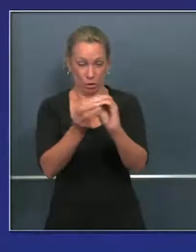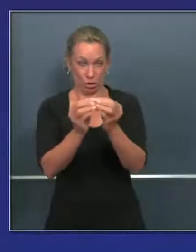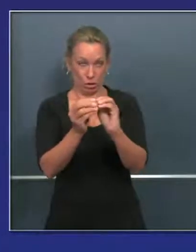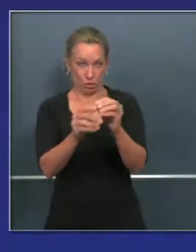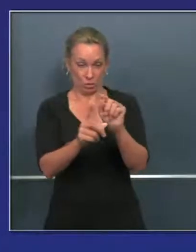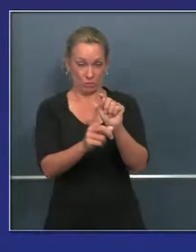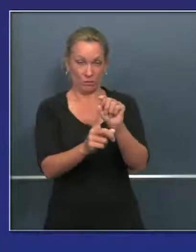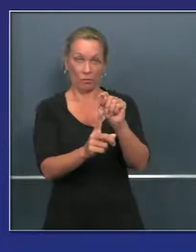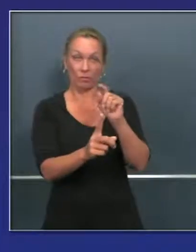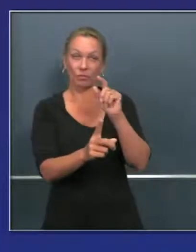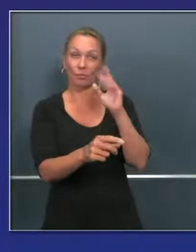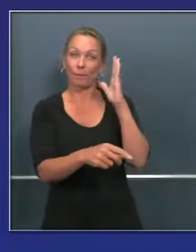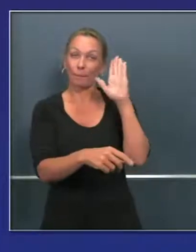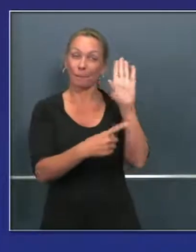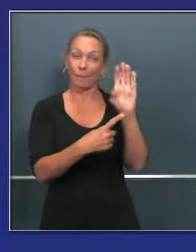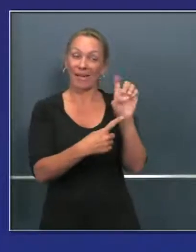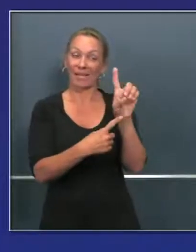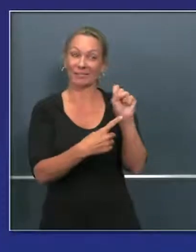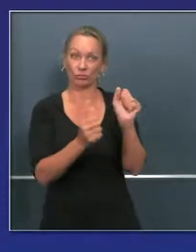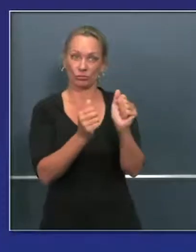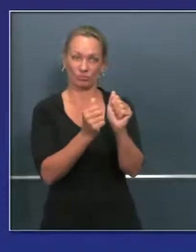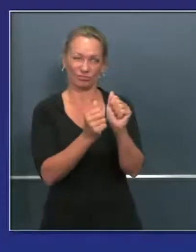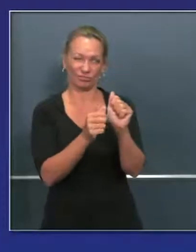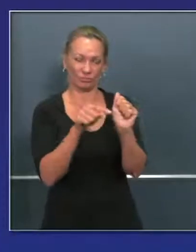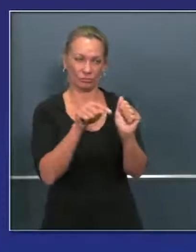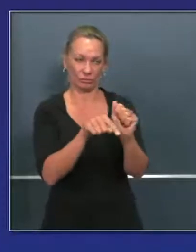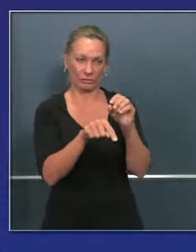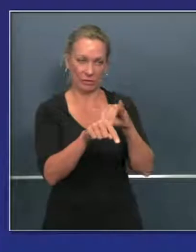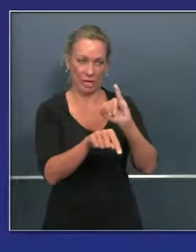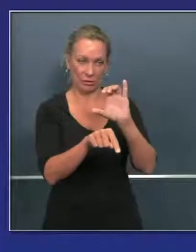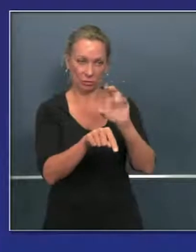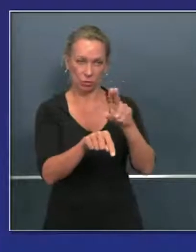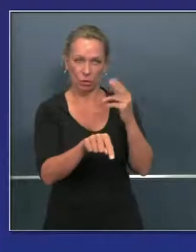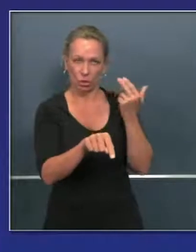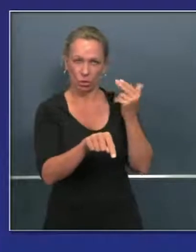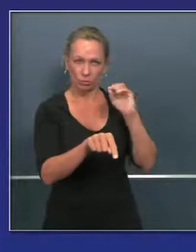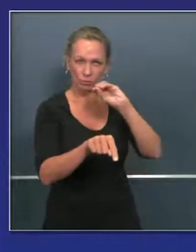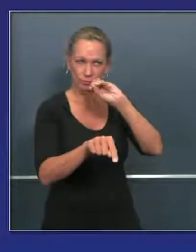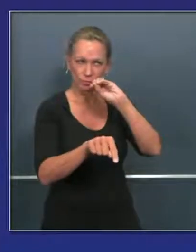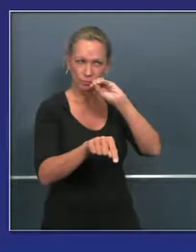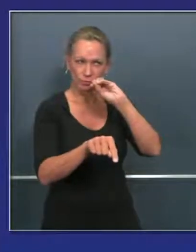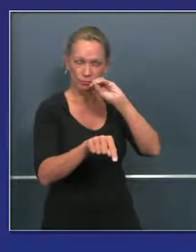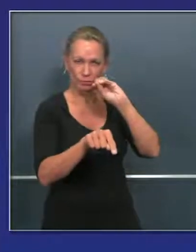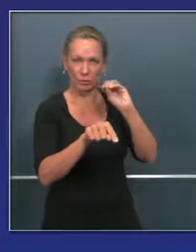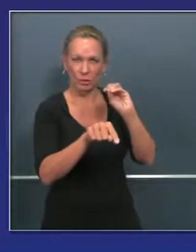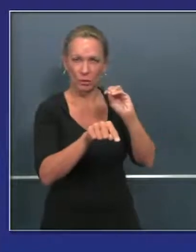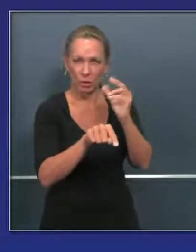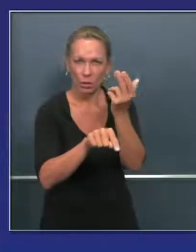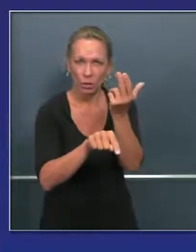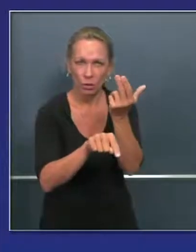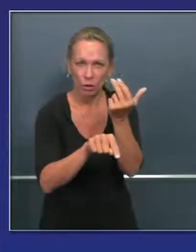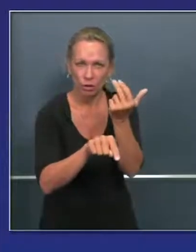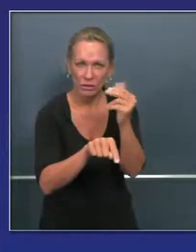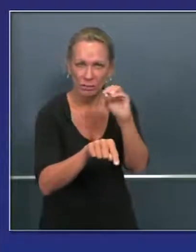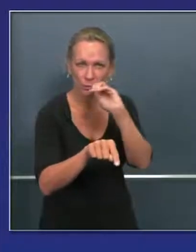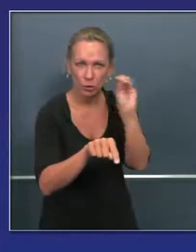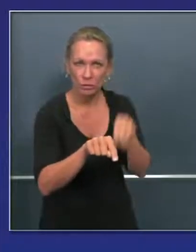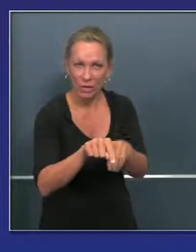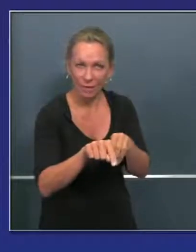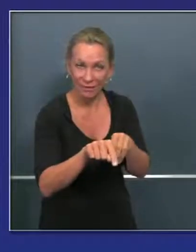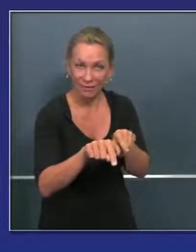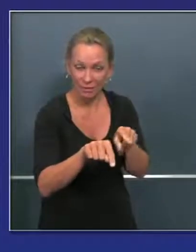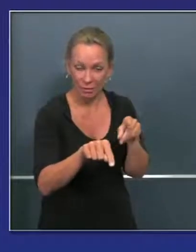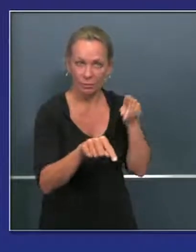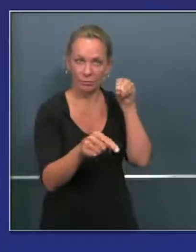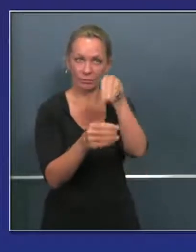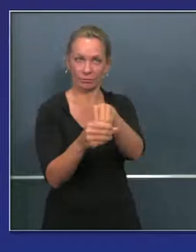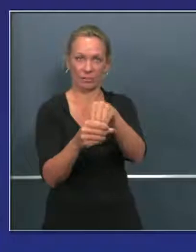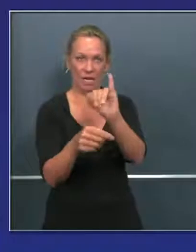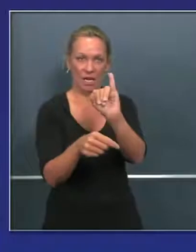are now positive of our ICU capacities but of the available ICU beds roughly 39 percent I have been